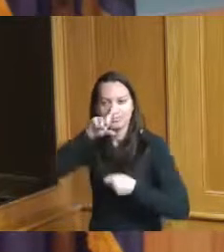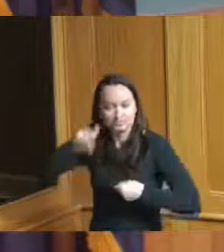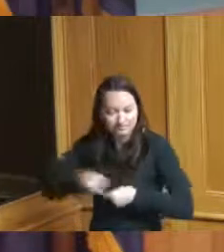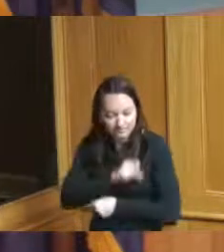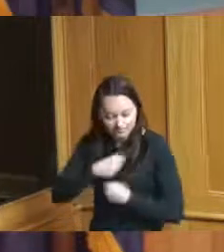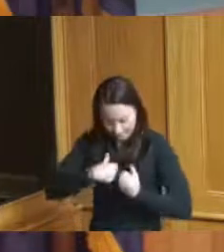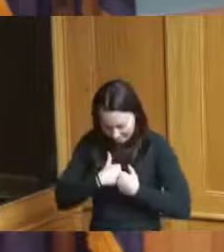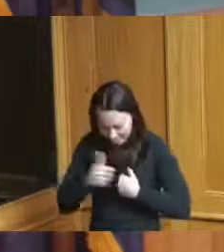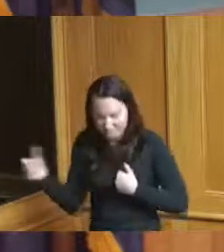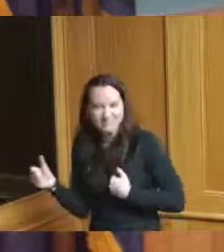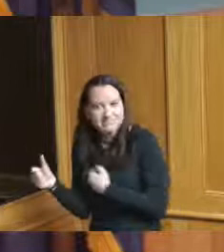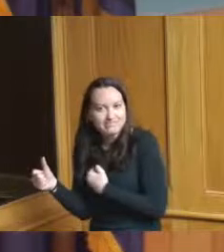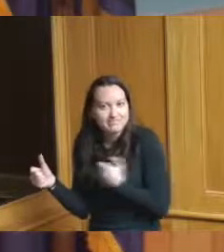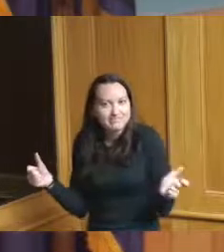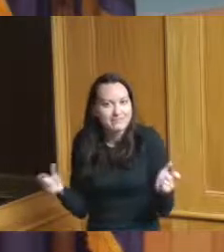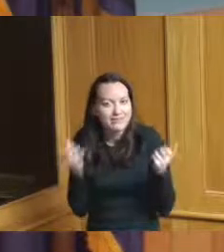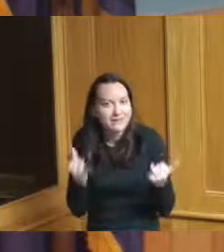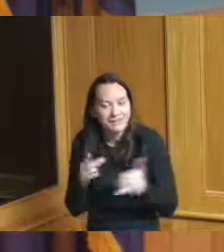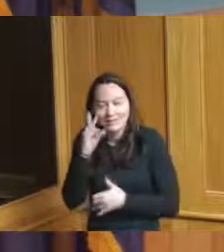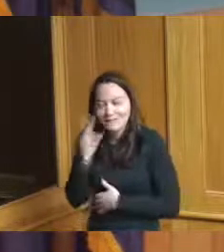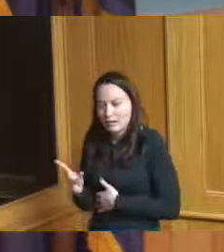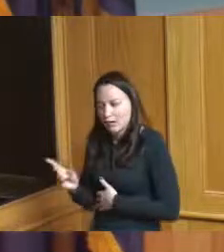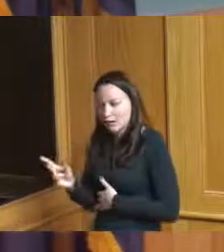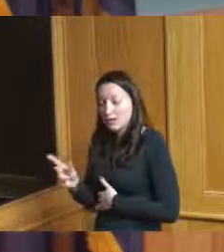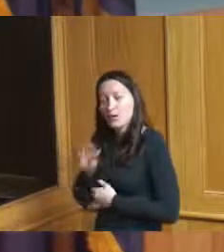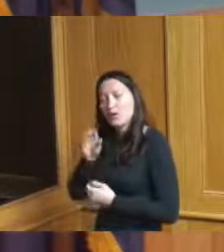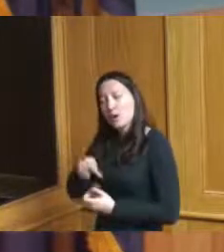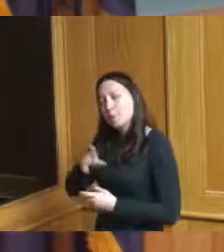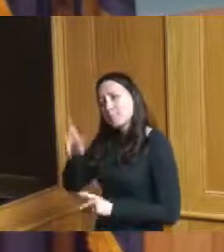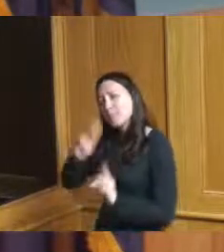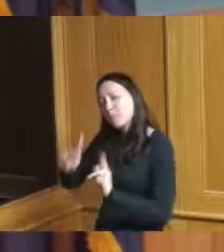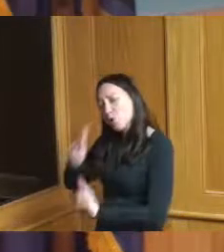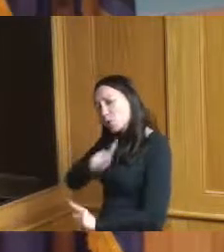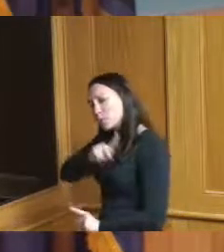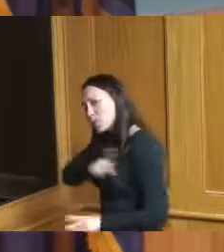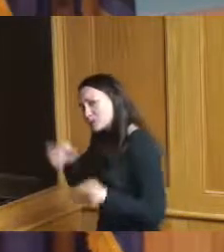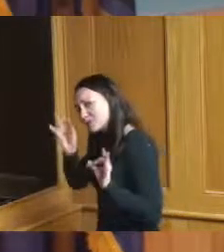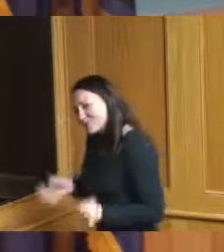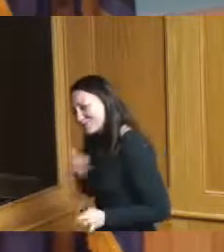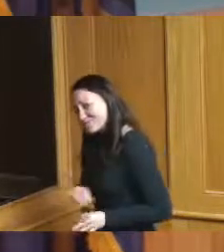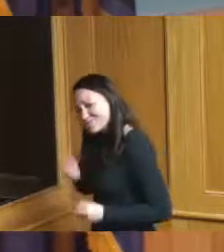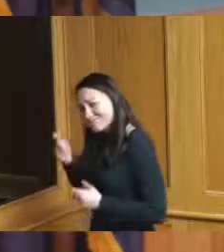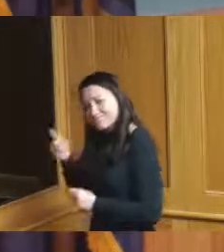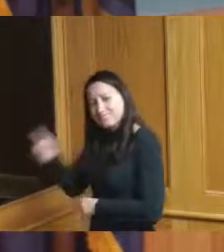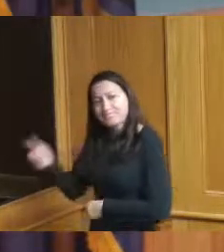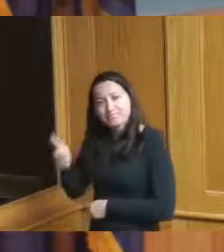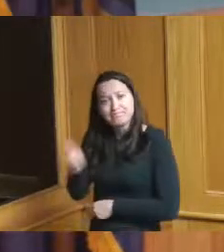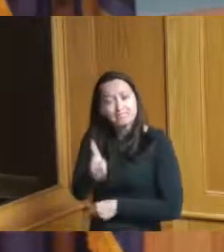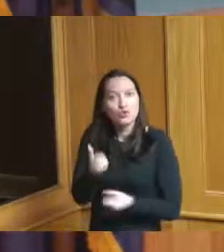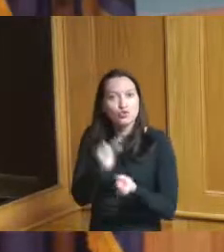we're seeing there is that people have to make a personal decision on trying to save themselves and